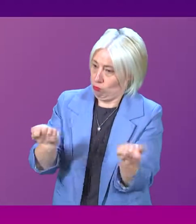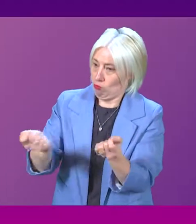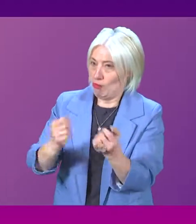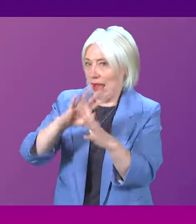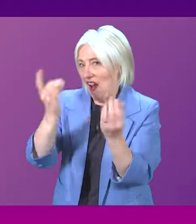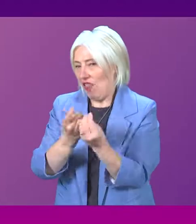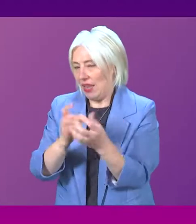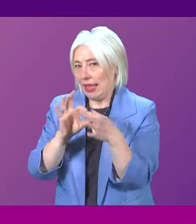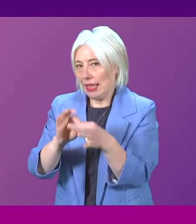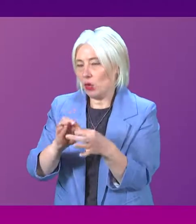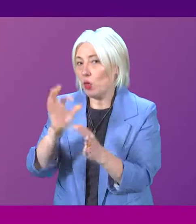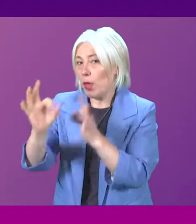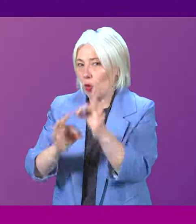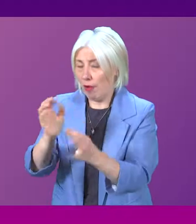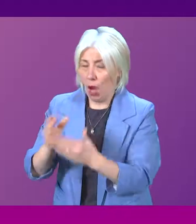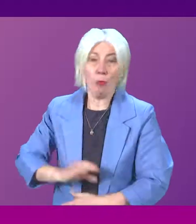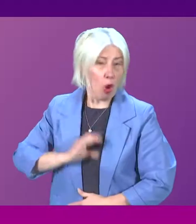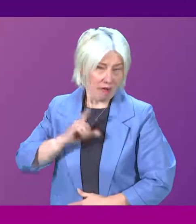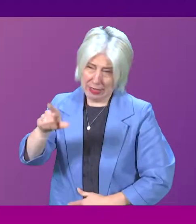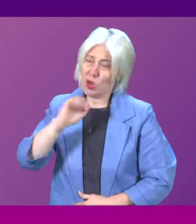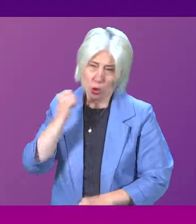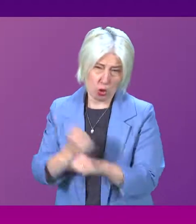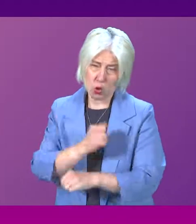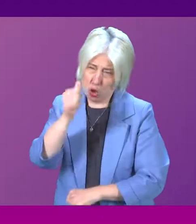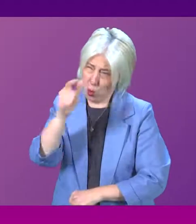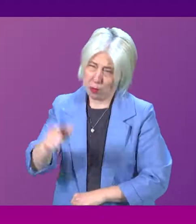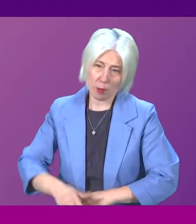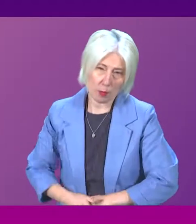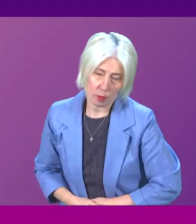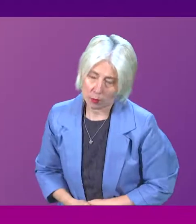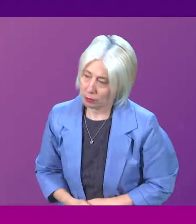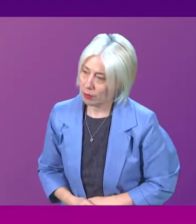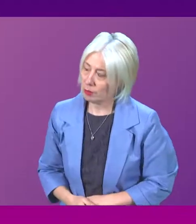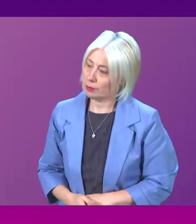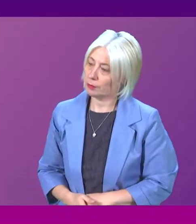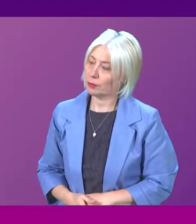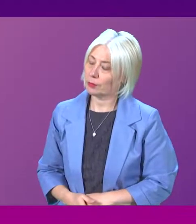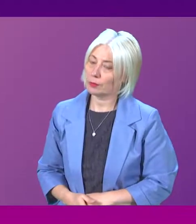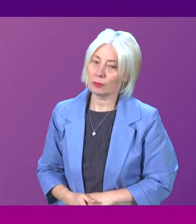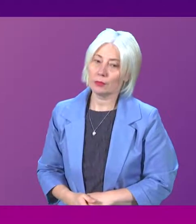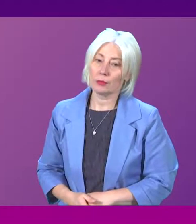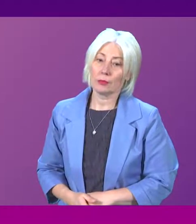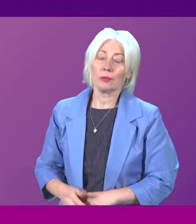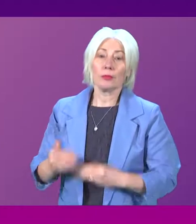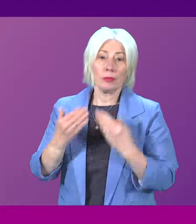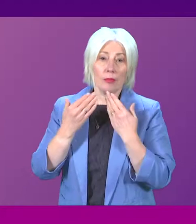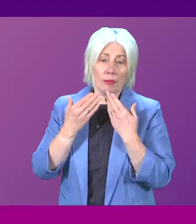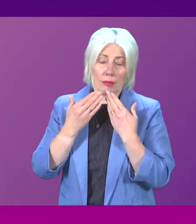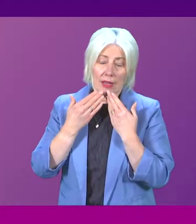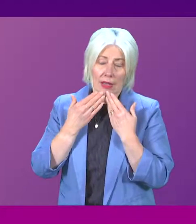I am very confident that he will exercise that judgment.